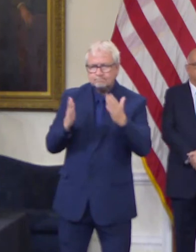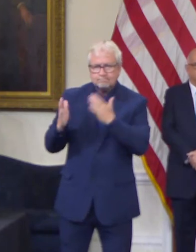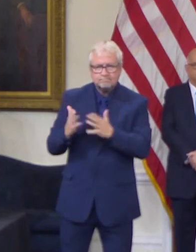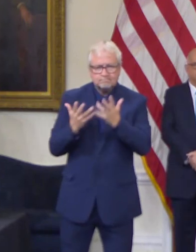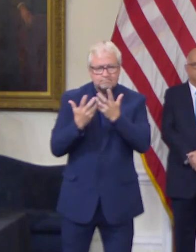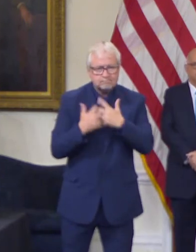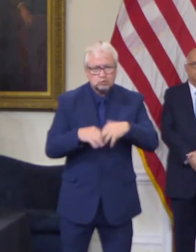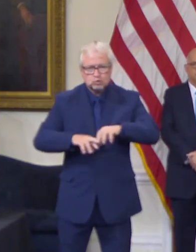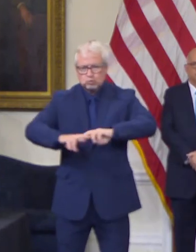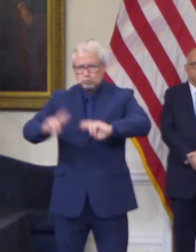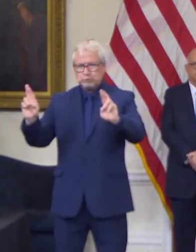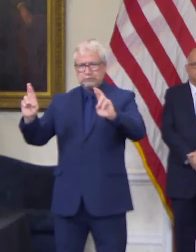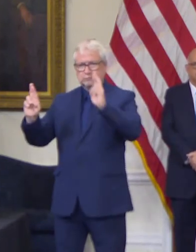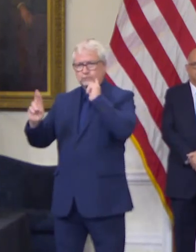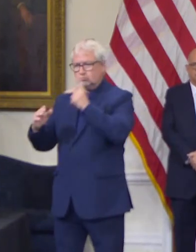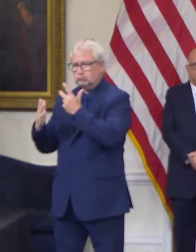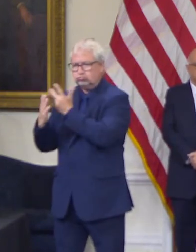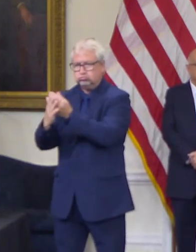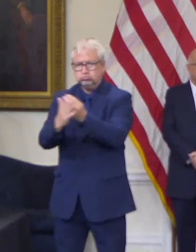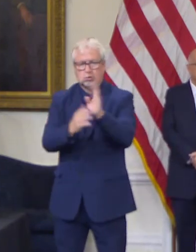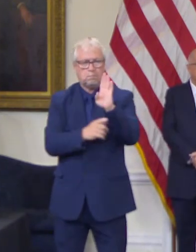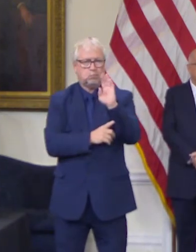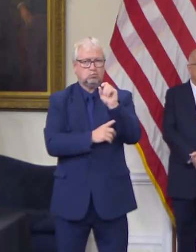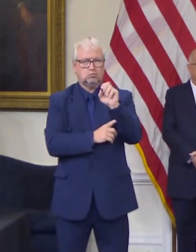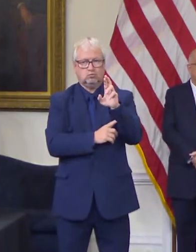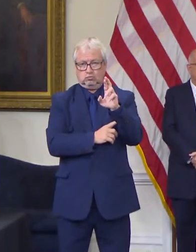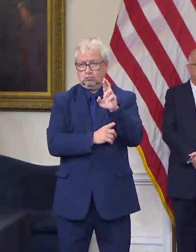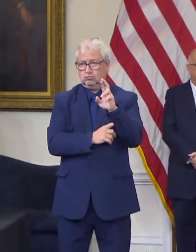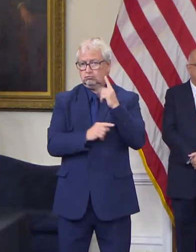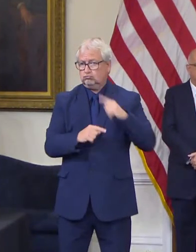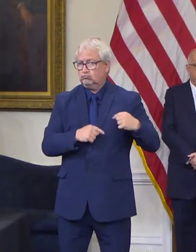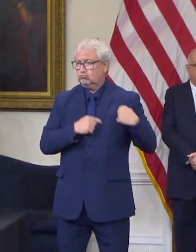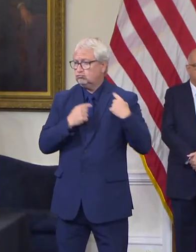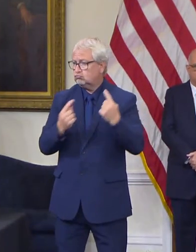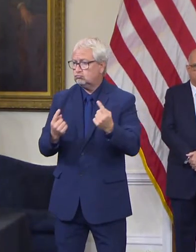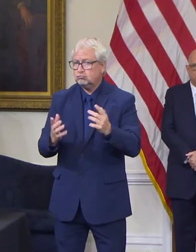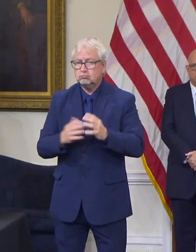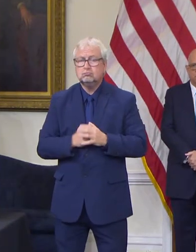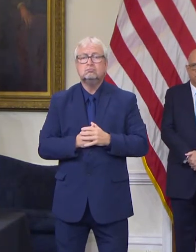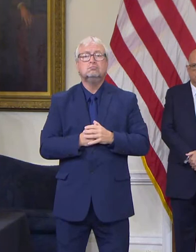We've been preparing to provide Marylanders with COVID-19 booster shots and